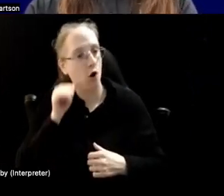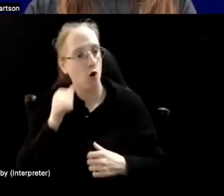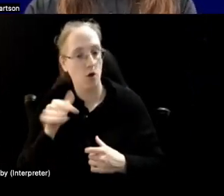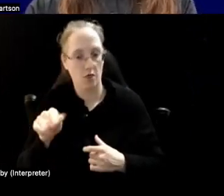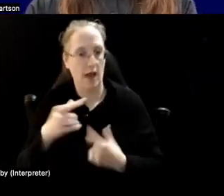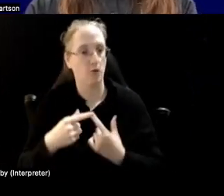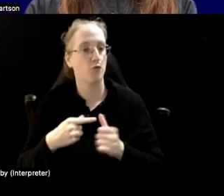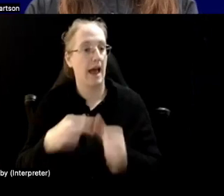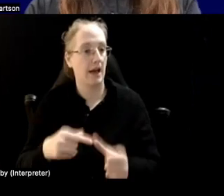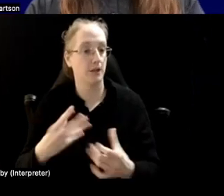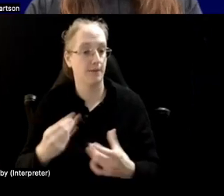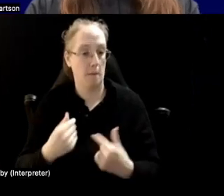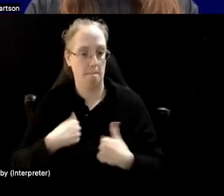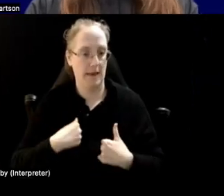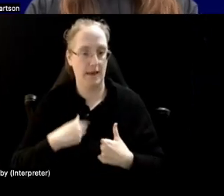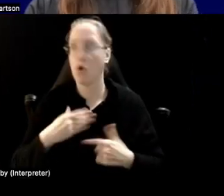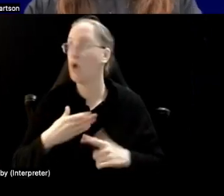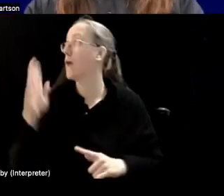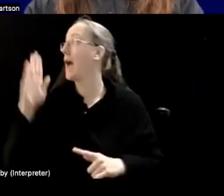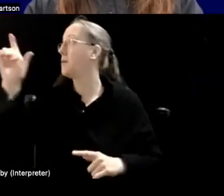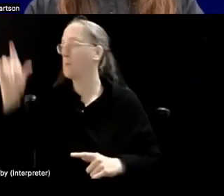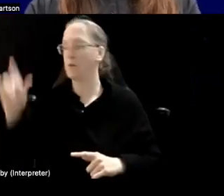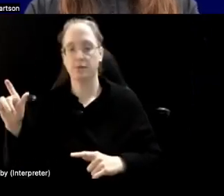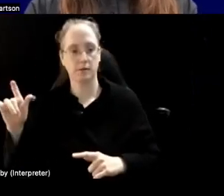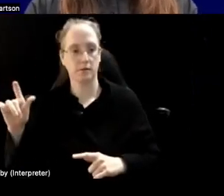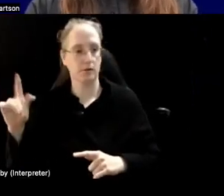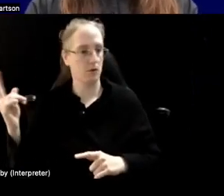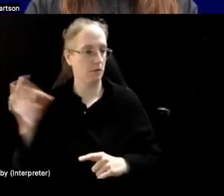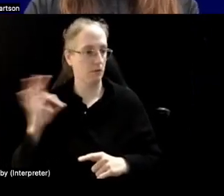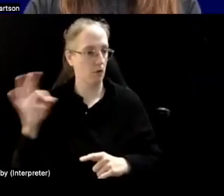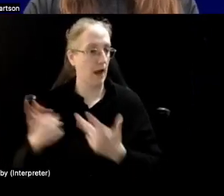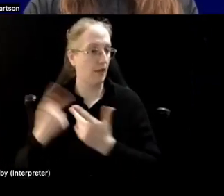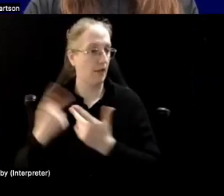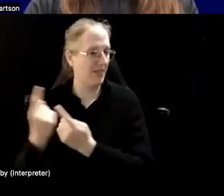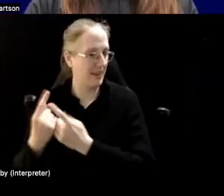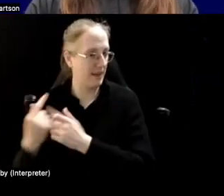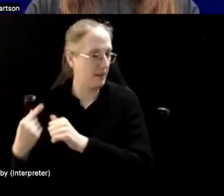not just some other person, it's not some other object that's landing on their body